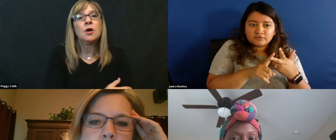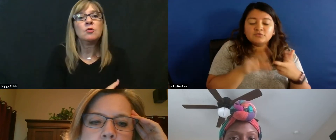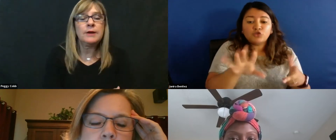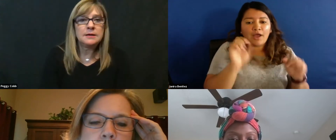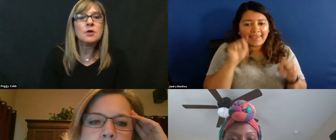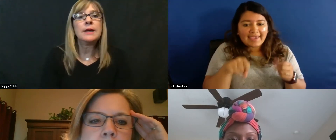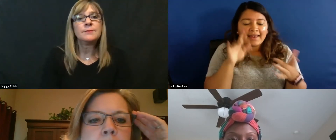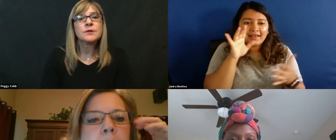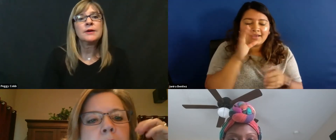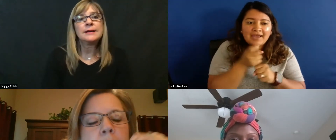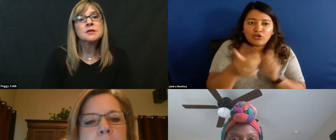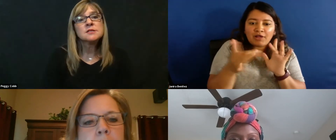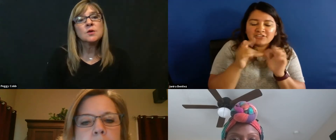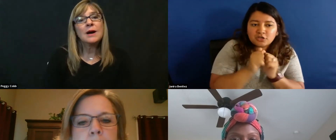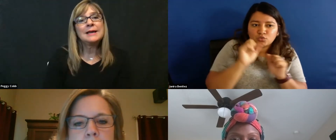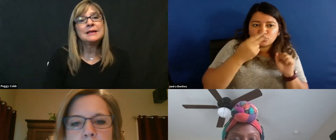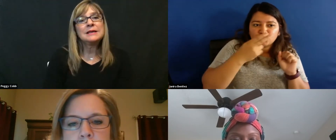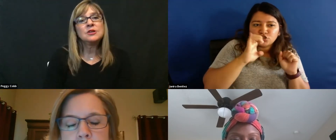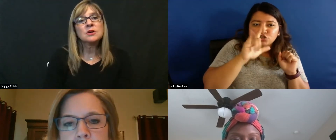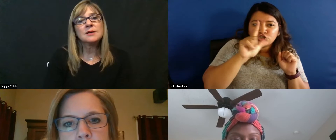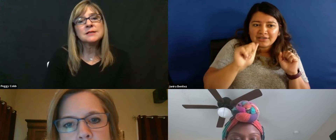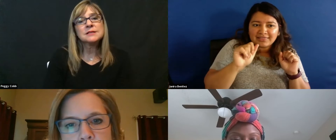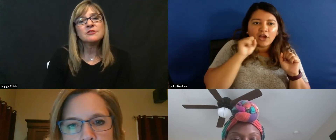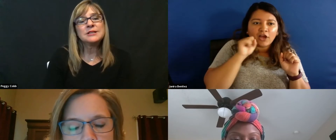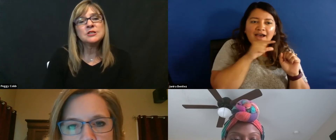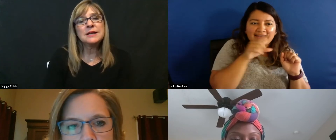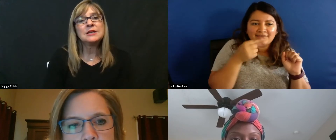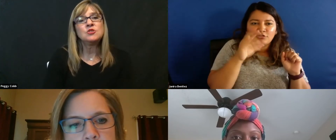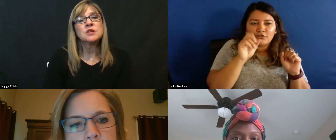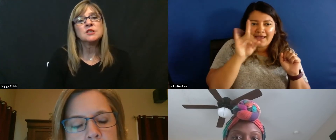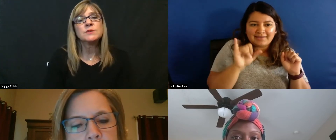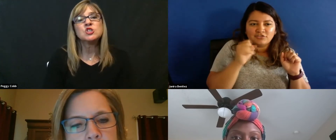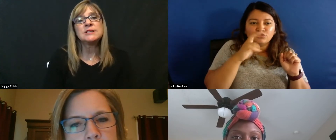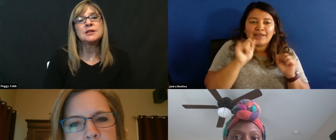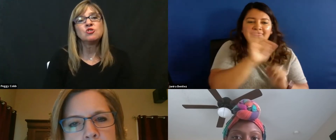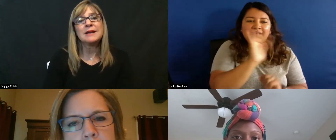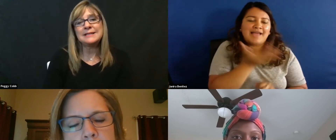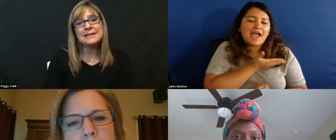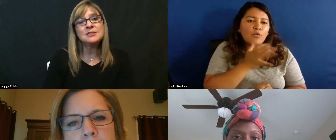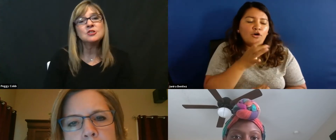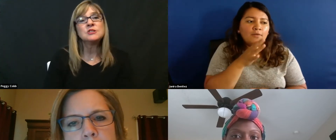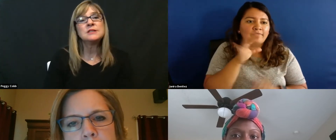Oh, great. Okay. All right. So I can get your contact information I get you in touch with Sheila Grady,